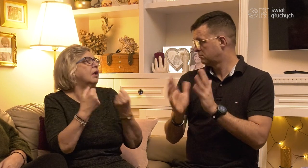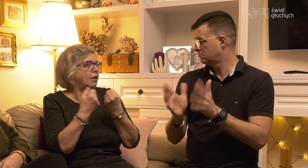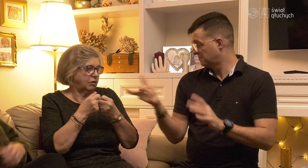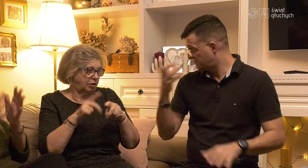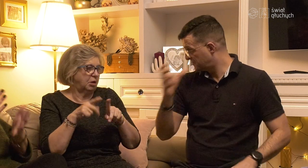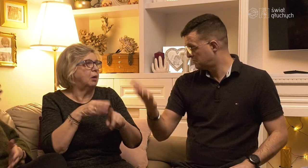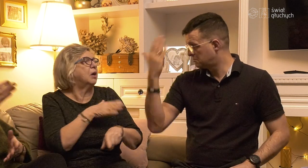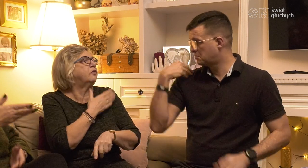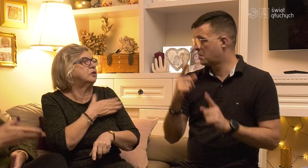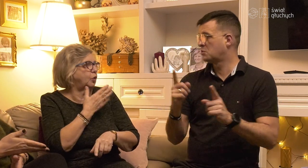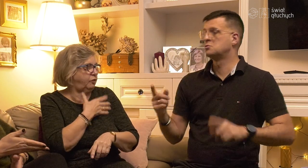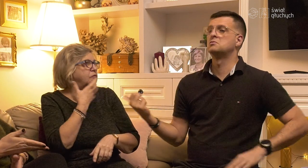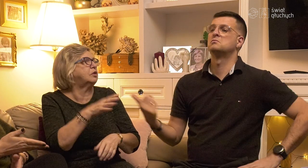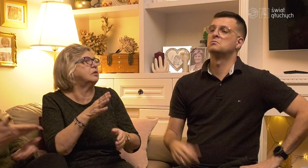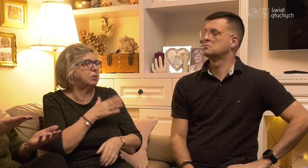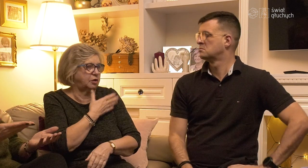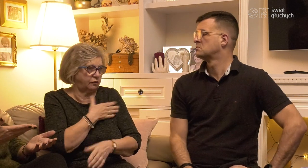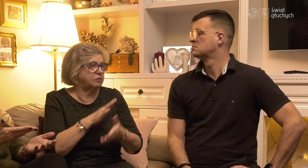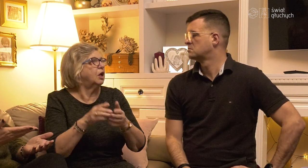[Grażyna]: Yes in Cracow they used to sign,